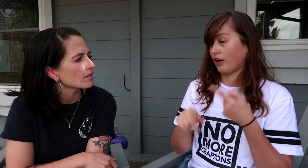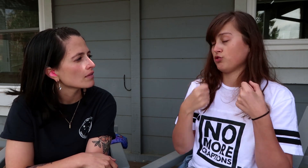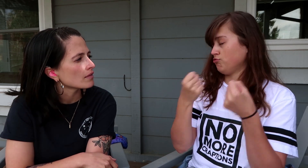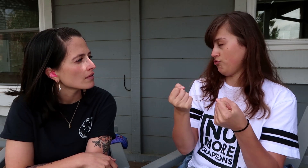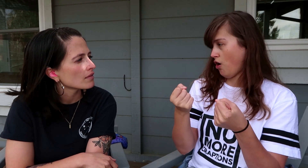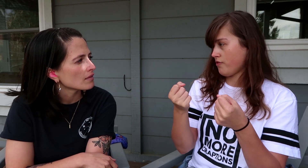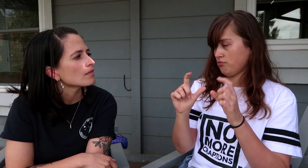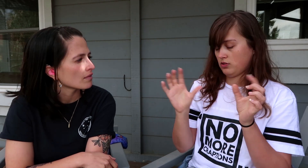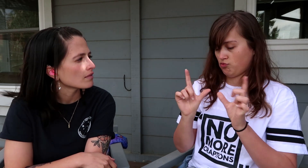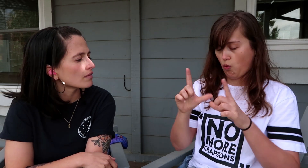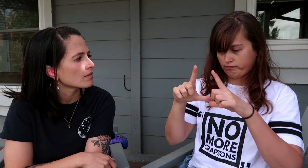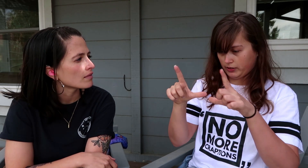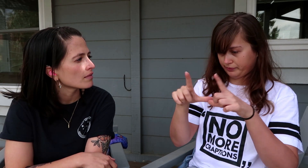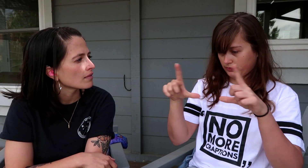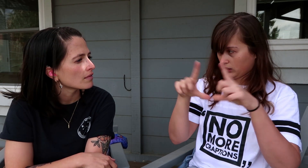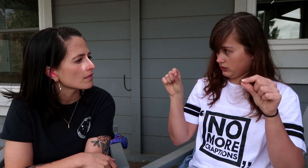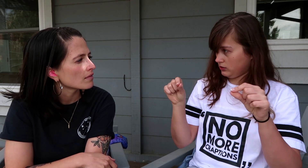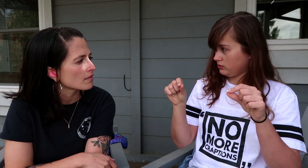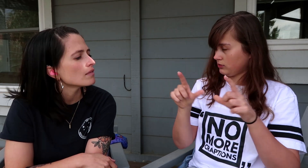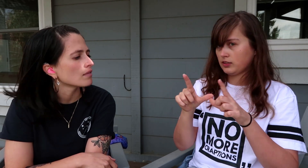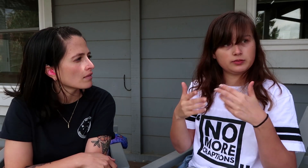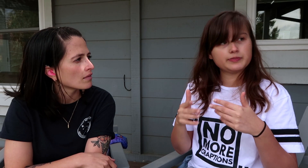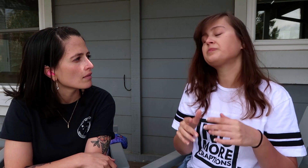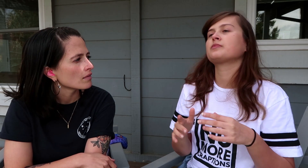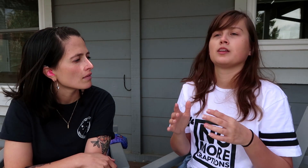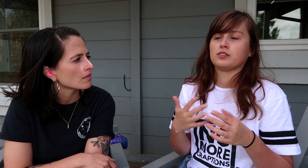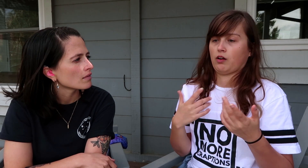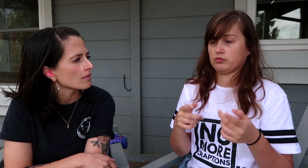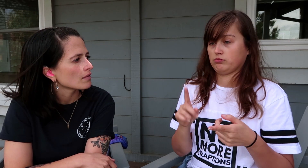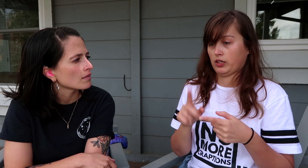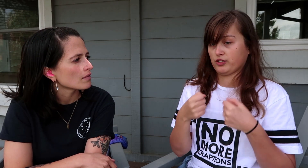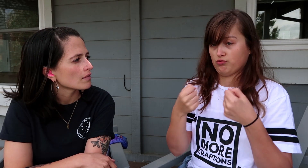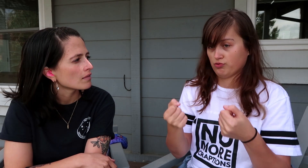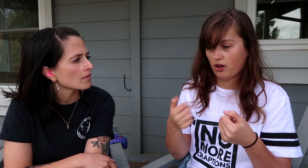I couldn't drive, because I didn't have my license. Anyways, since I couldn't drive,